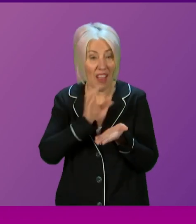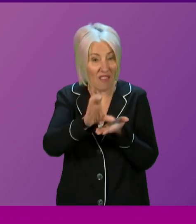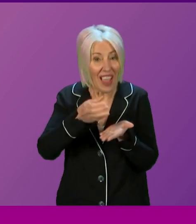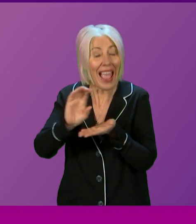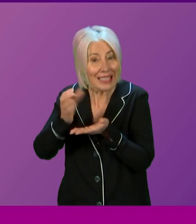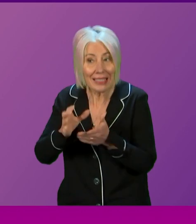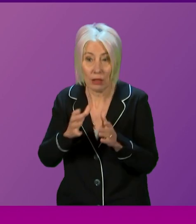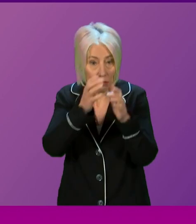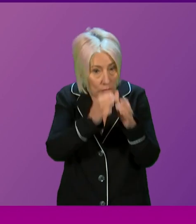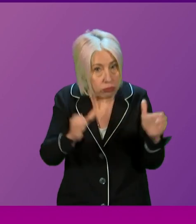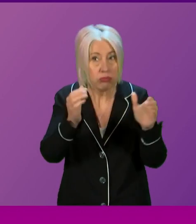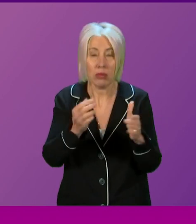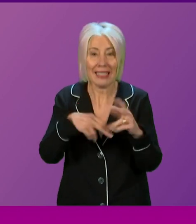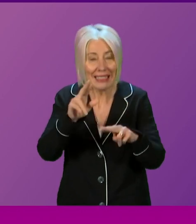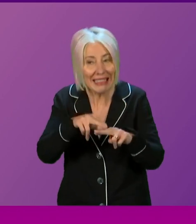the workforce are designed to achieve.